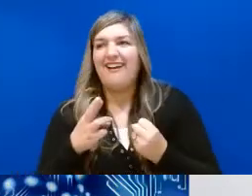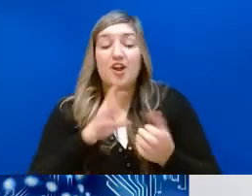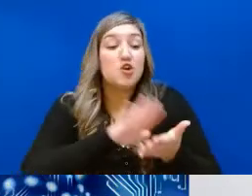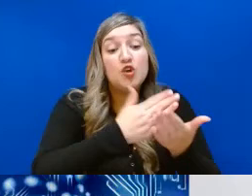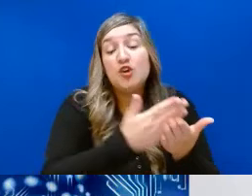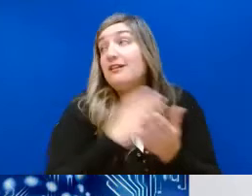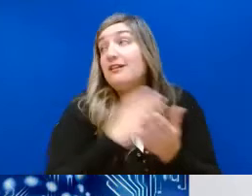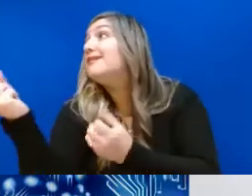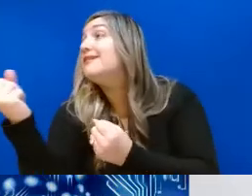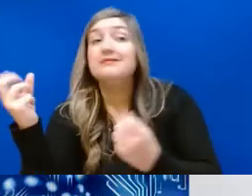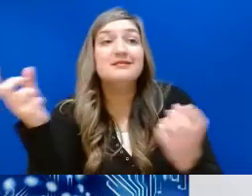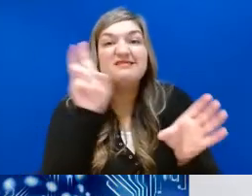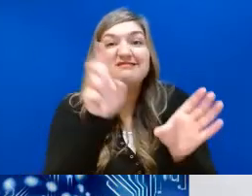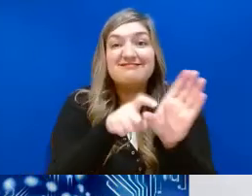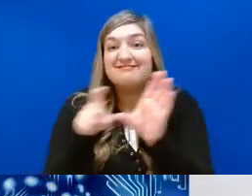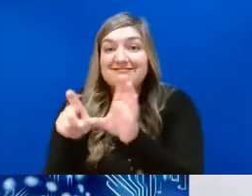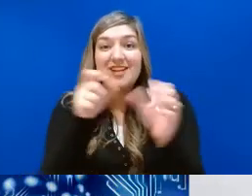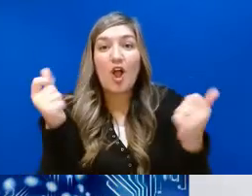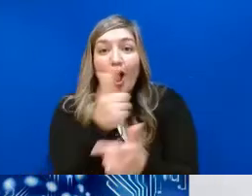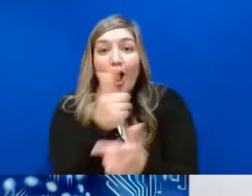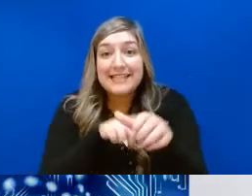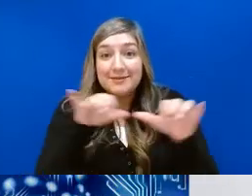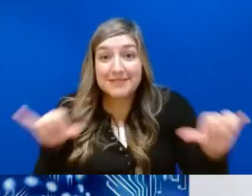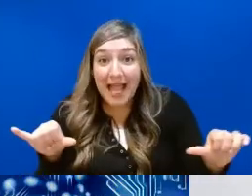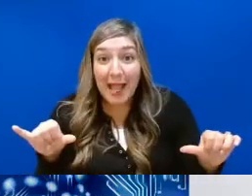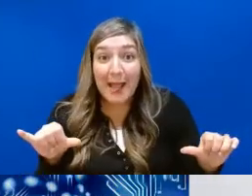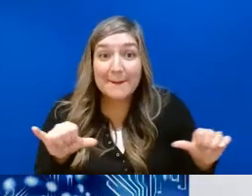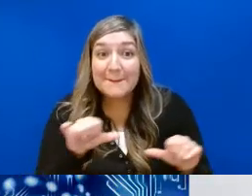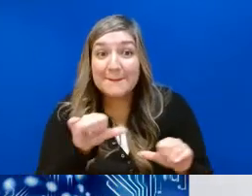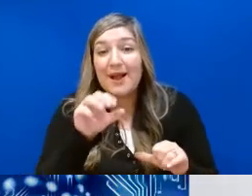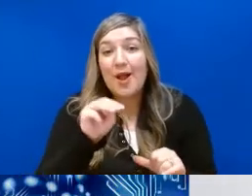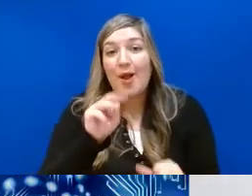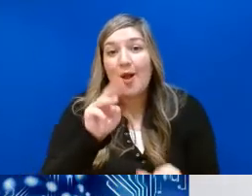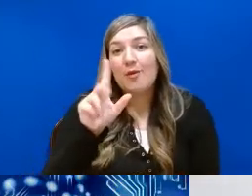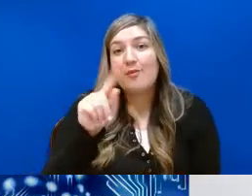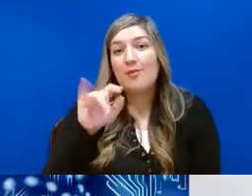So you want to keep that in mind when you're trying to do all those different things. And that's really difficult in today's world